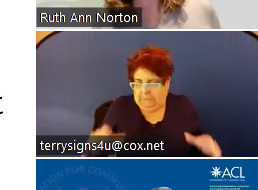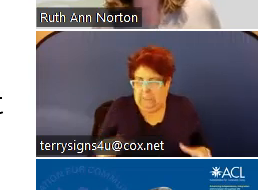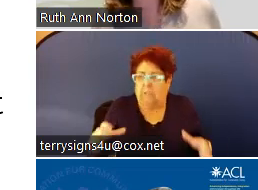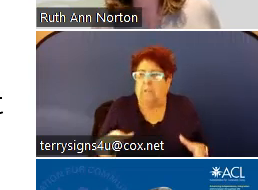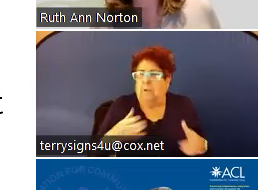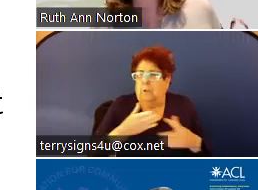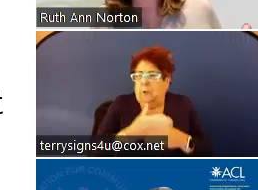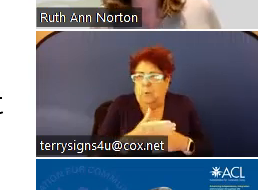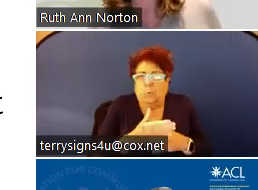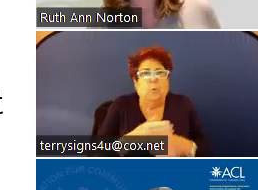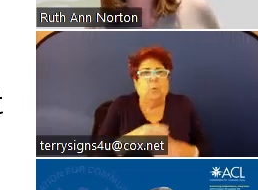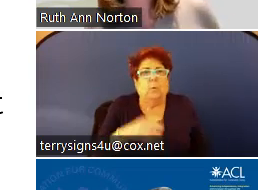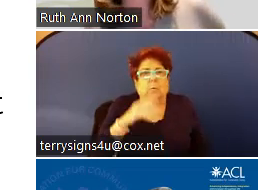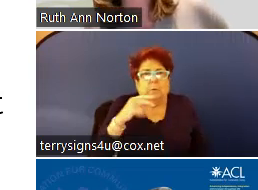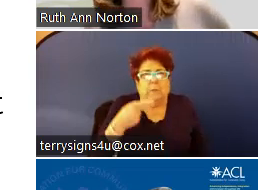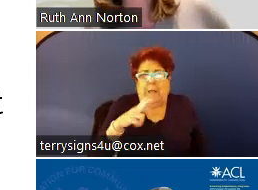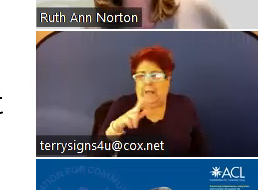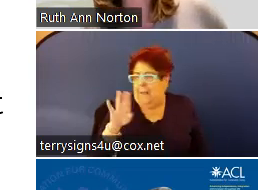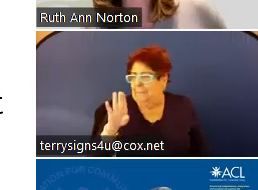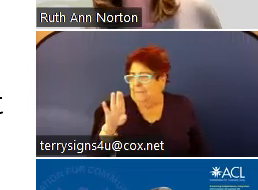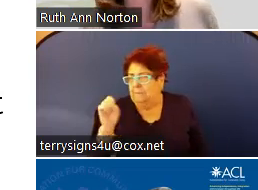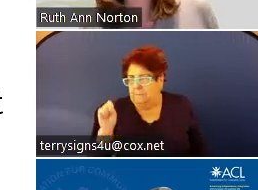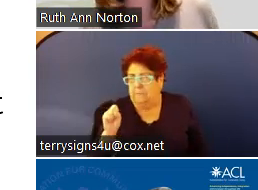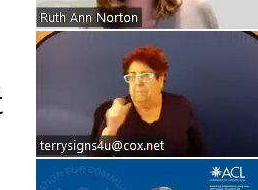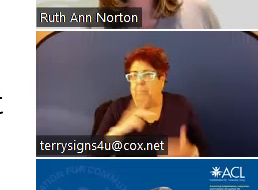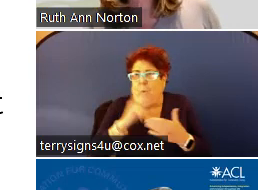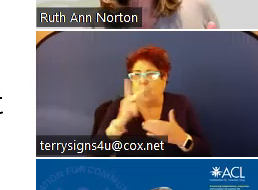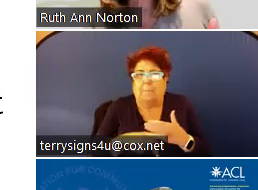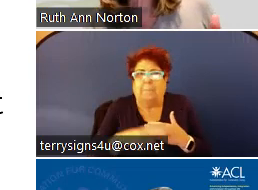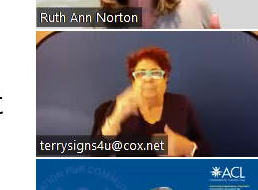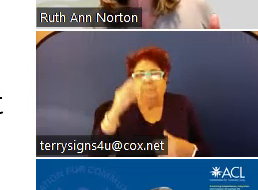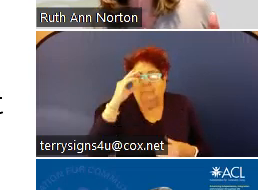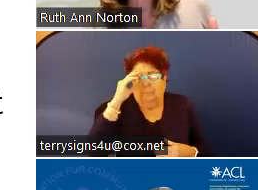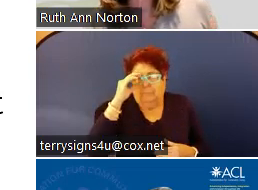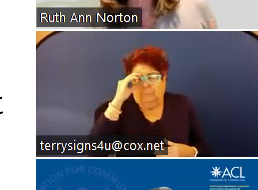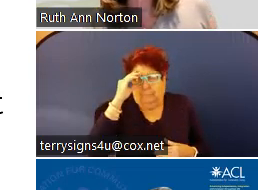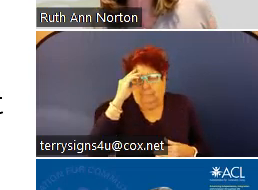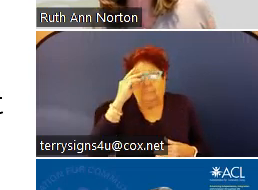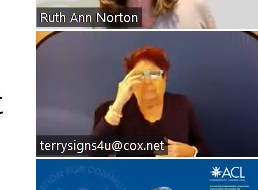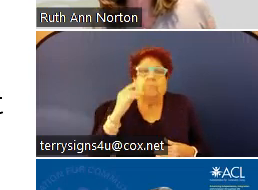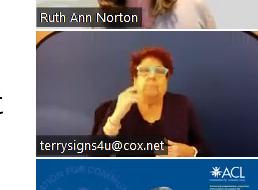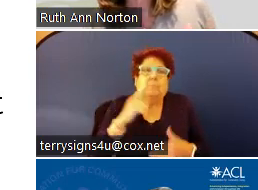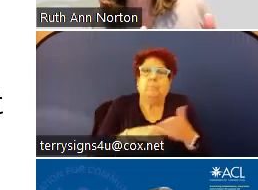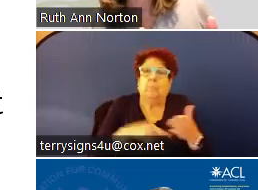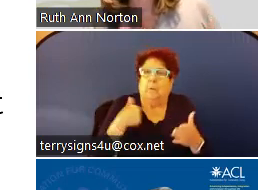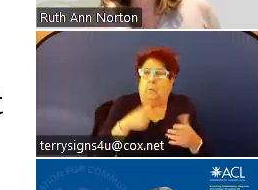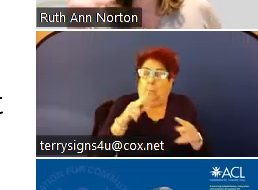program and tens of thousands. And what we are looking at as you can see here,